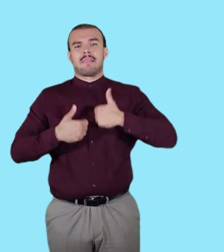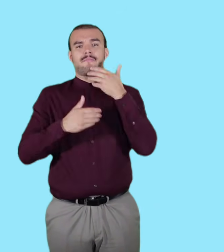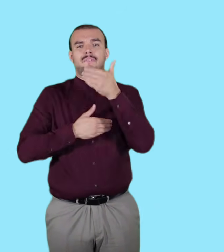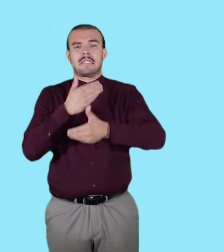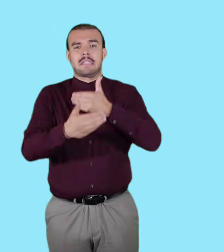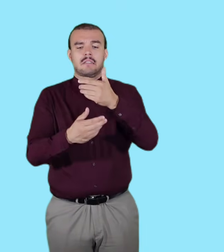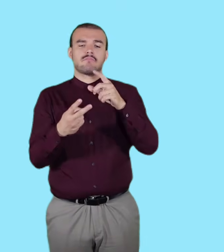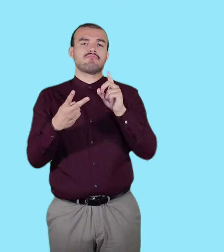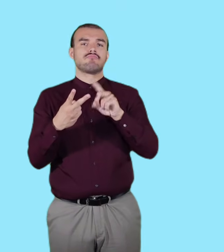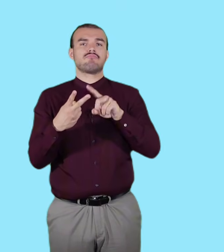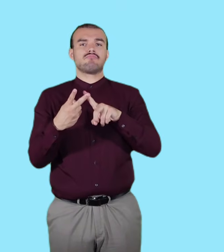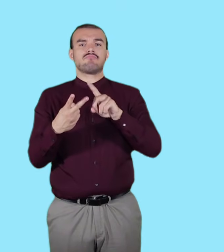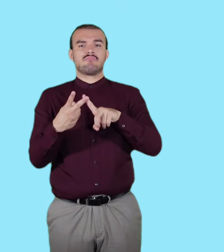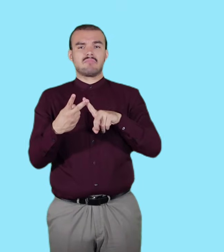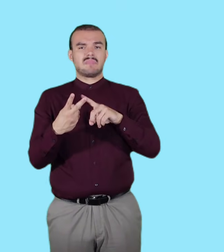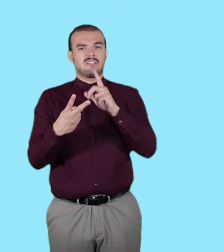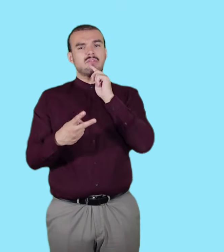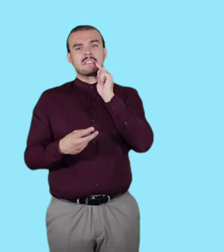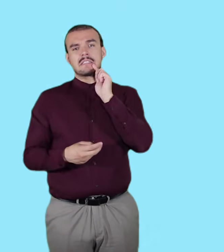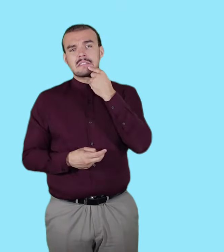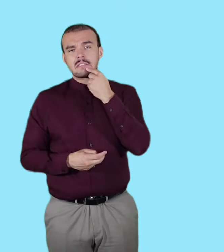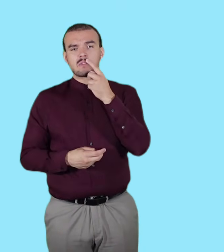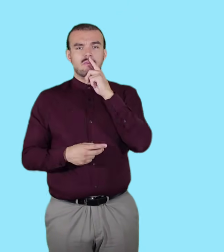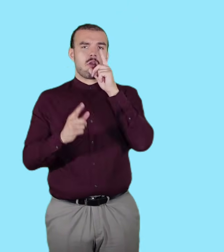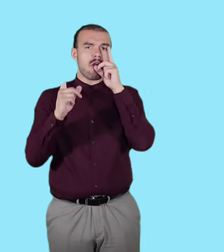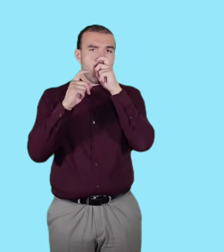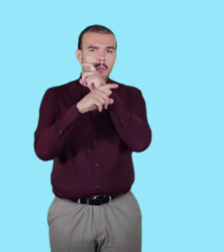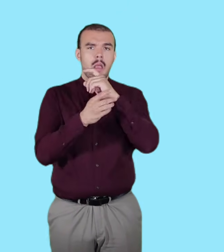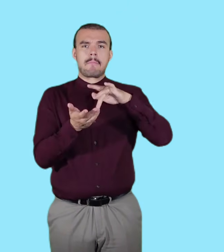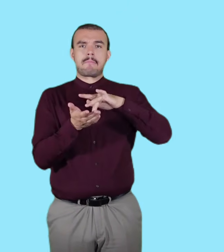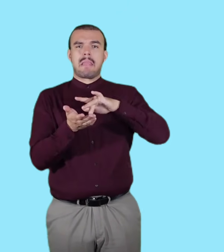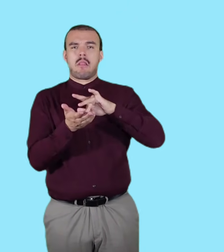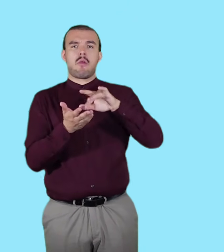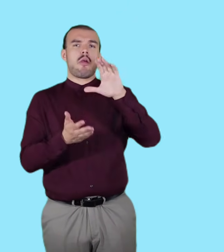The next is a serious or complex medical condition.